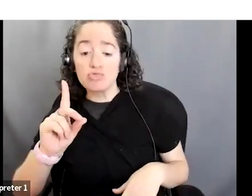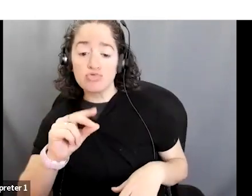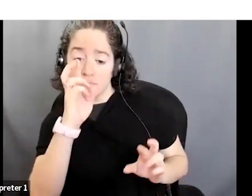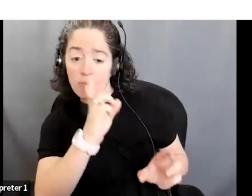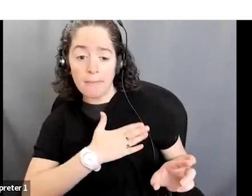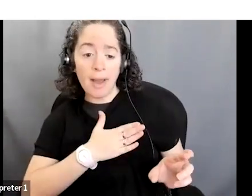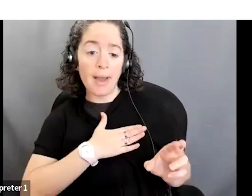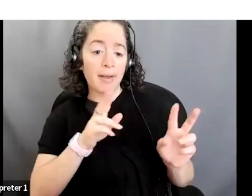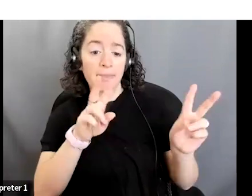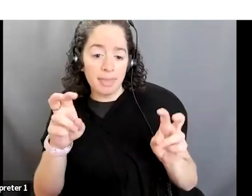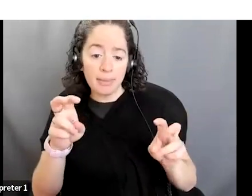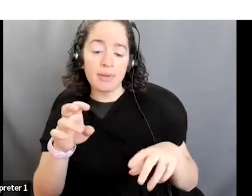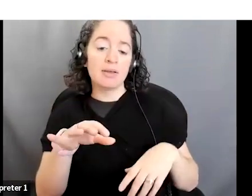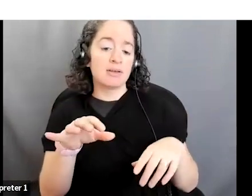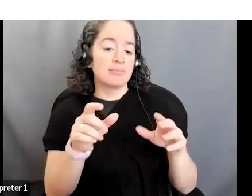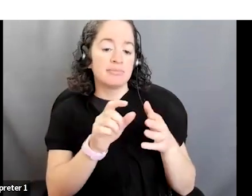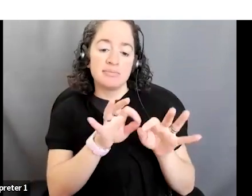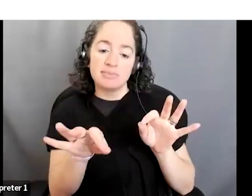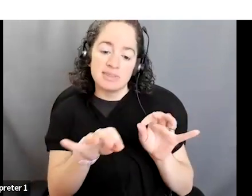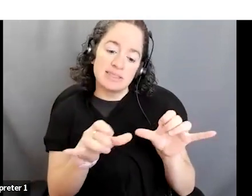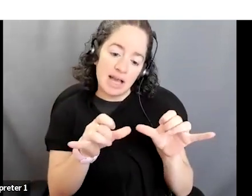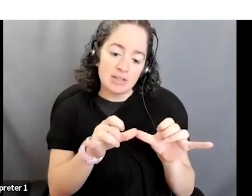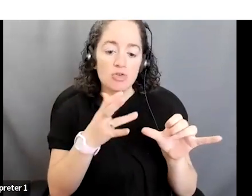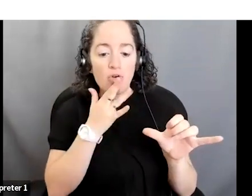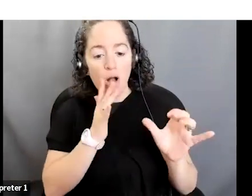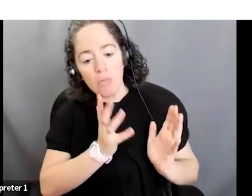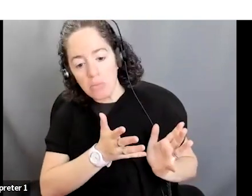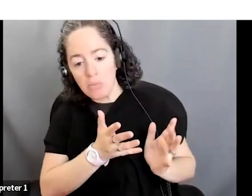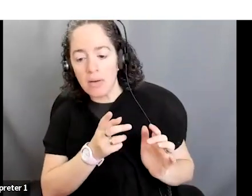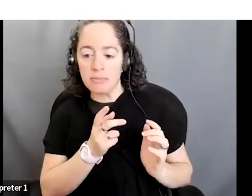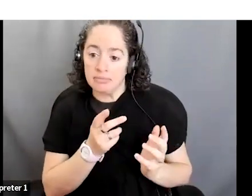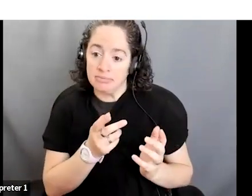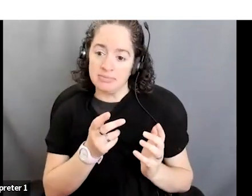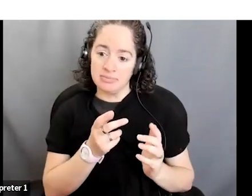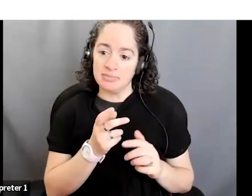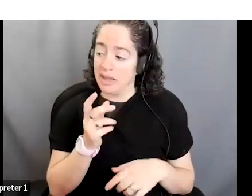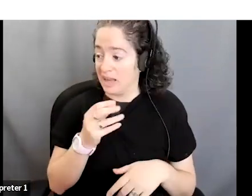so they avoided having some contrast issues because they just left it alone.